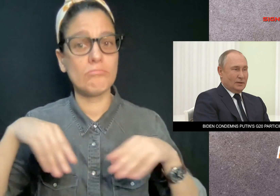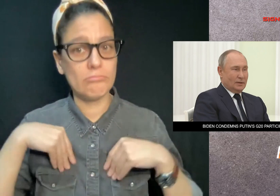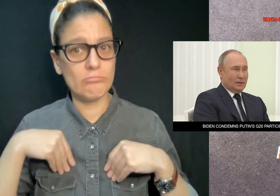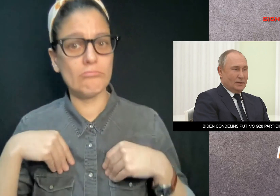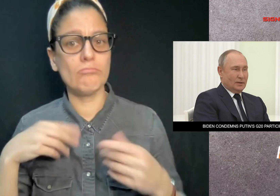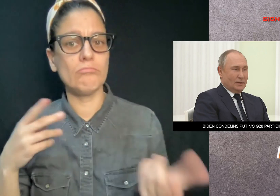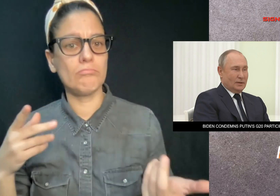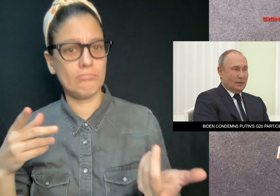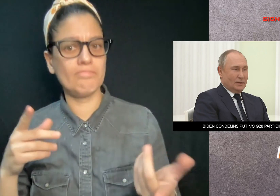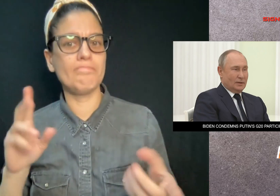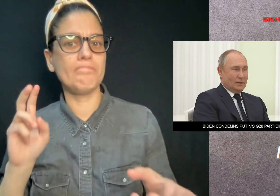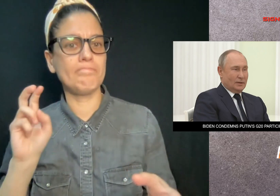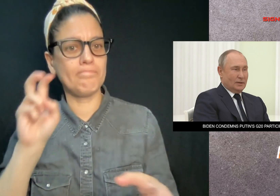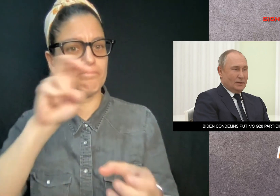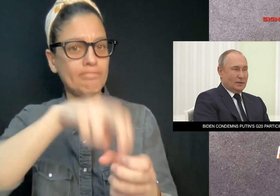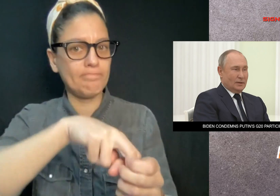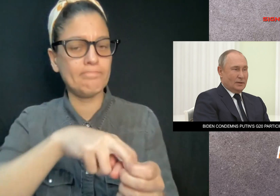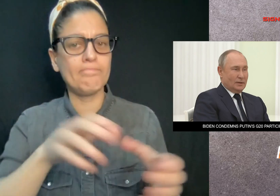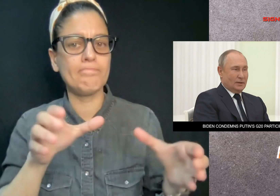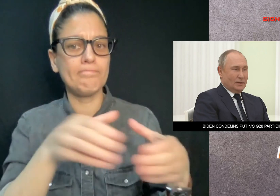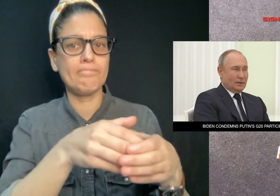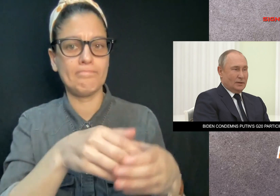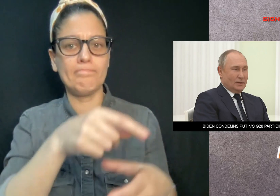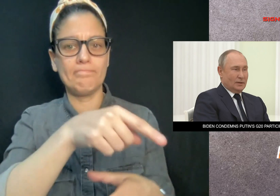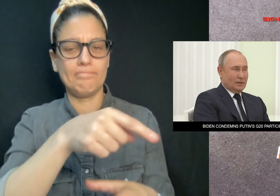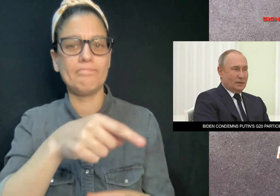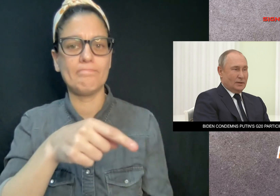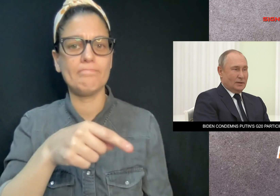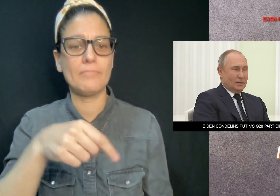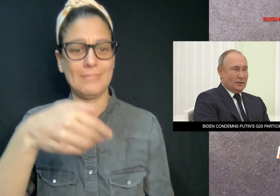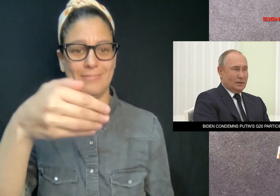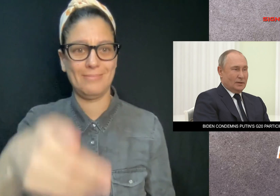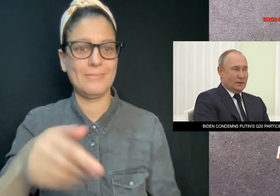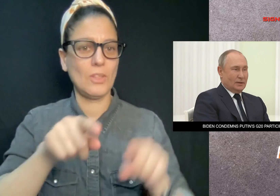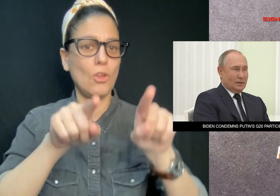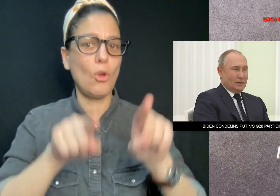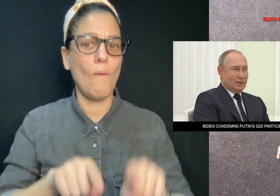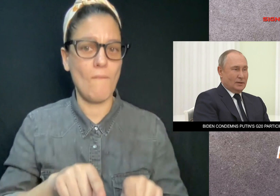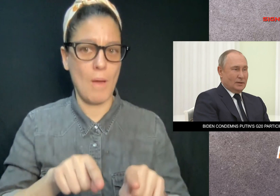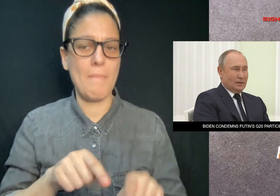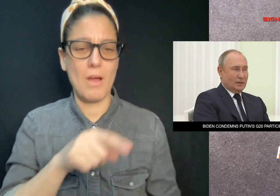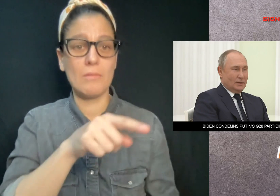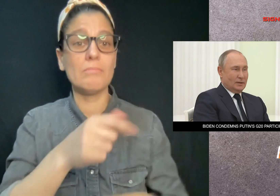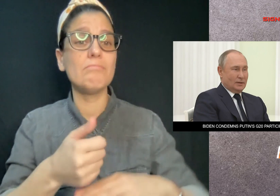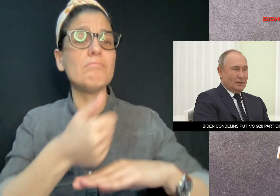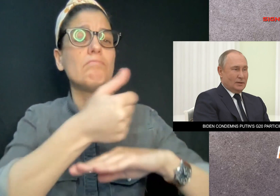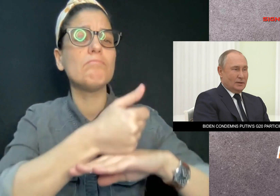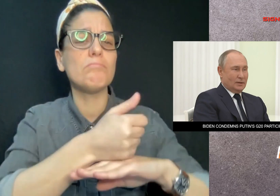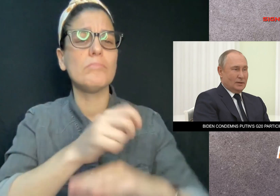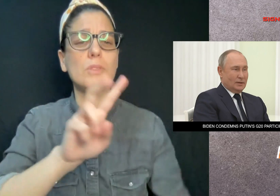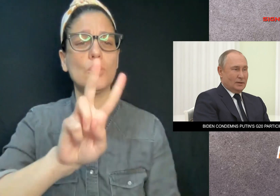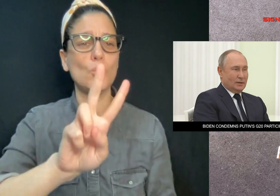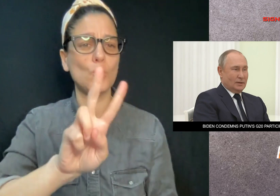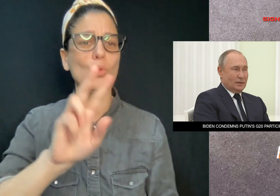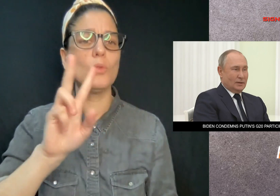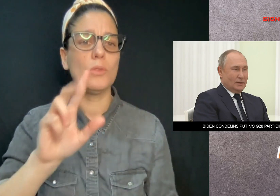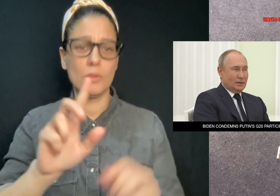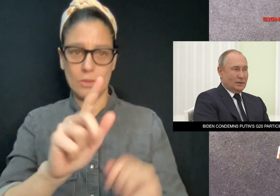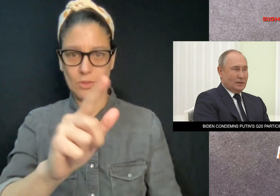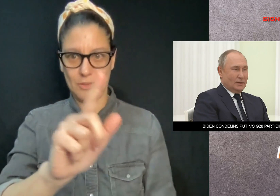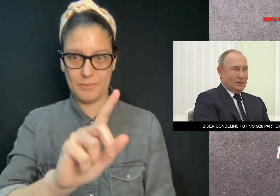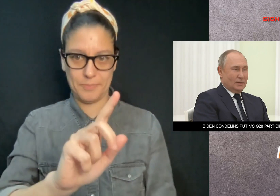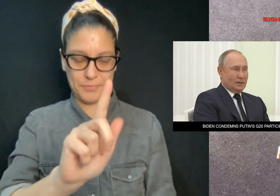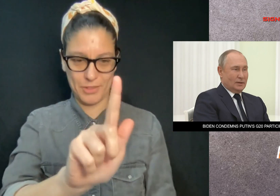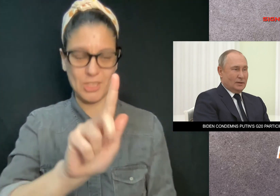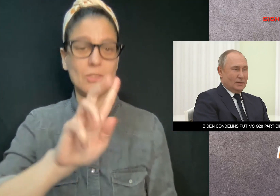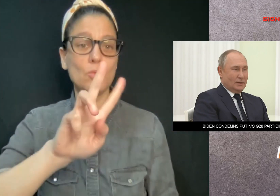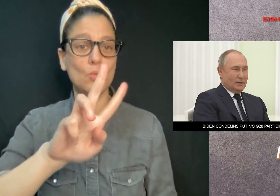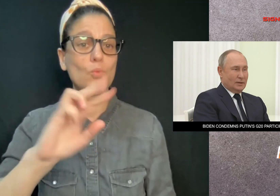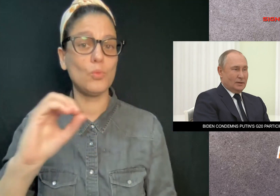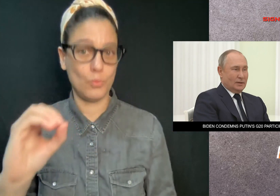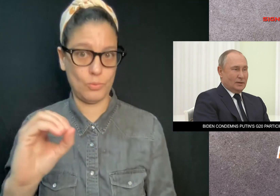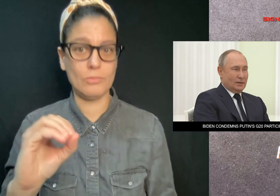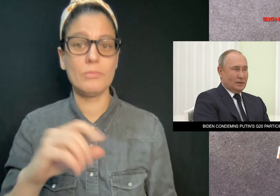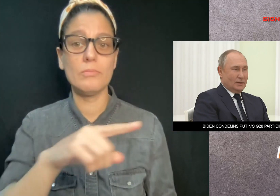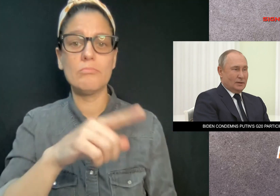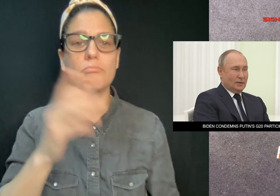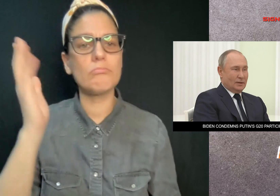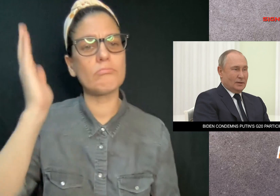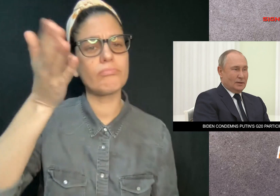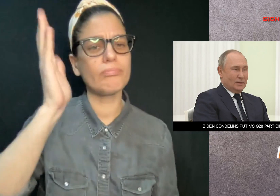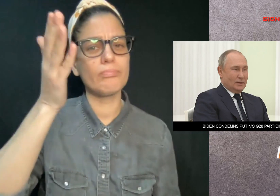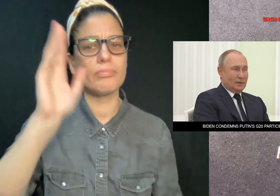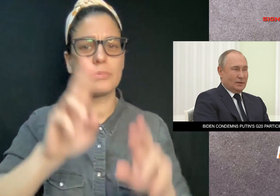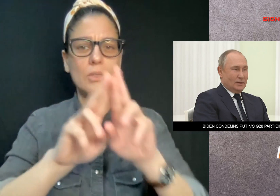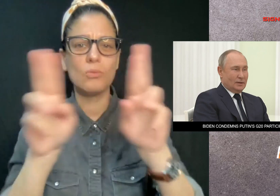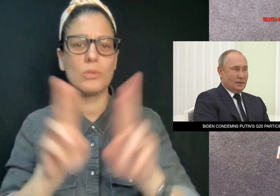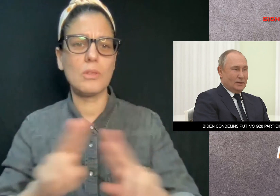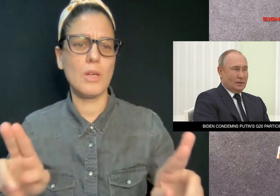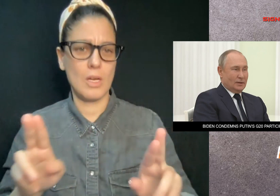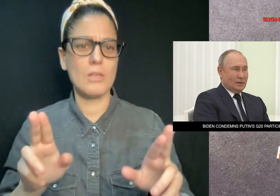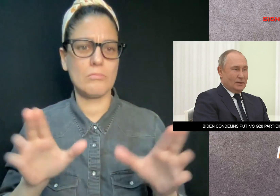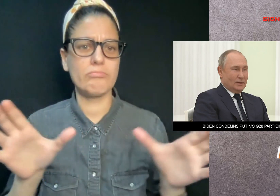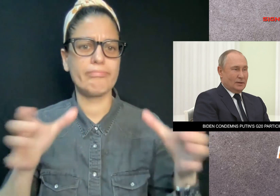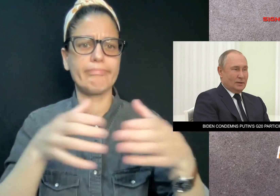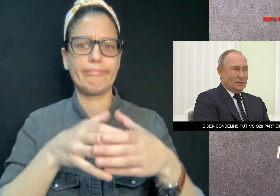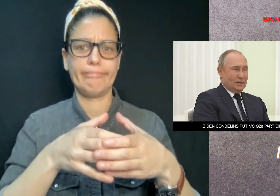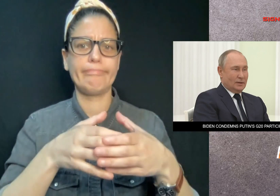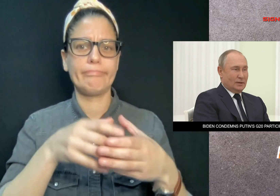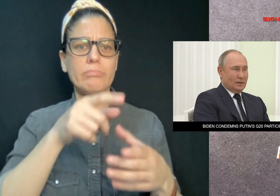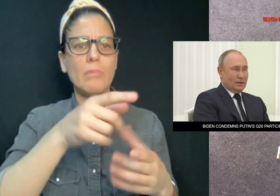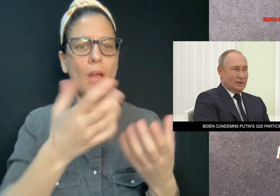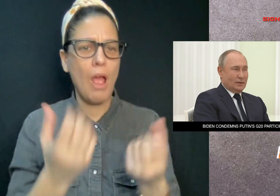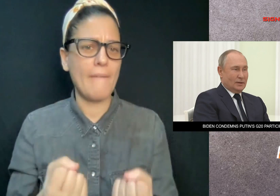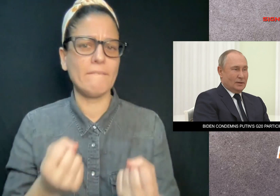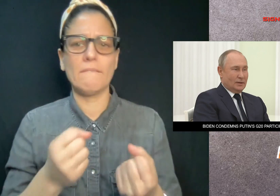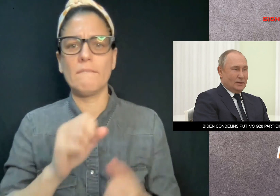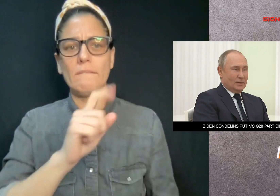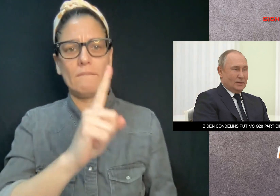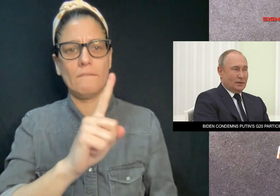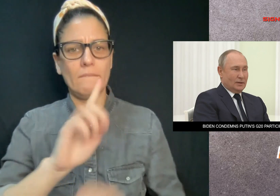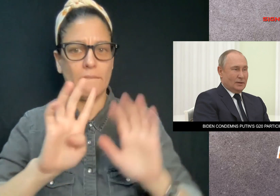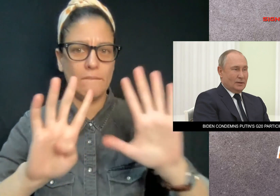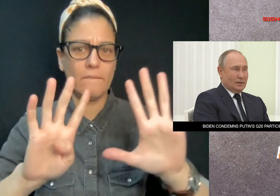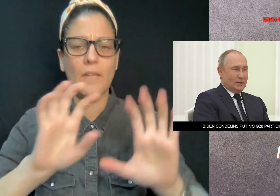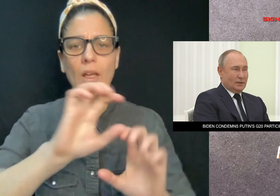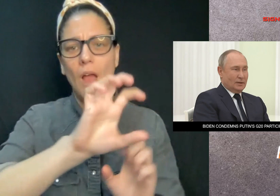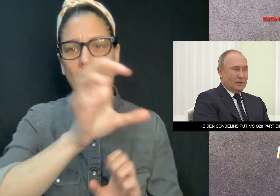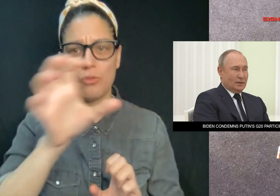Indonesia Russian President Vladimir Putin has accepted an invitation to attend in November